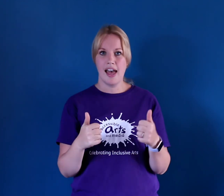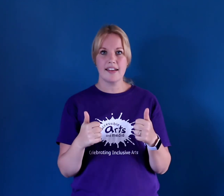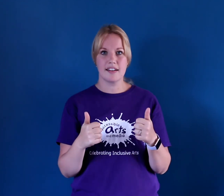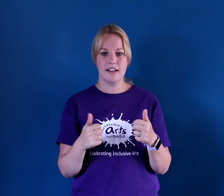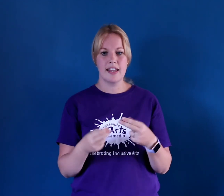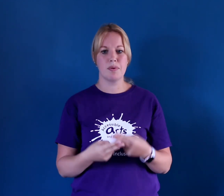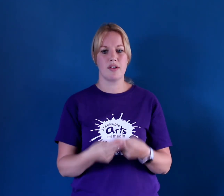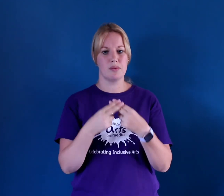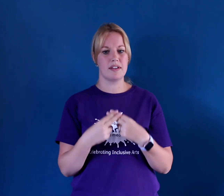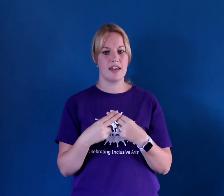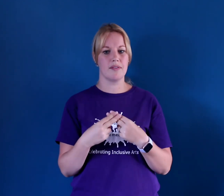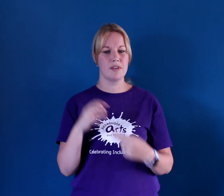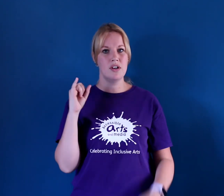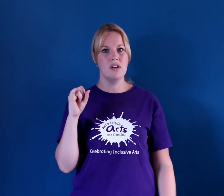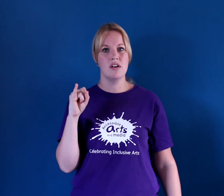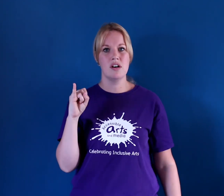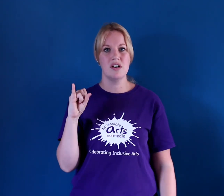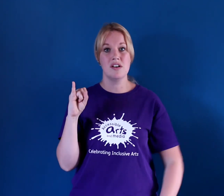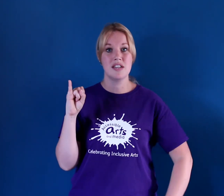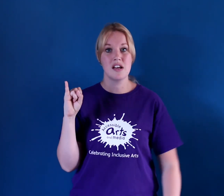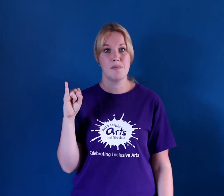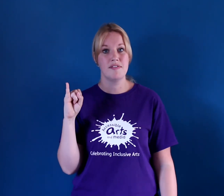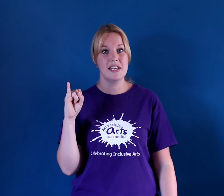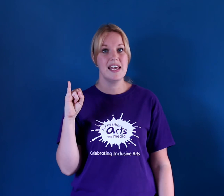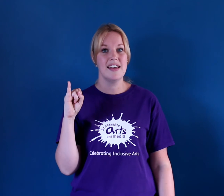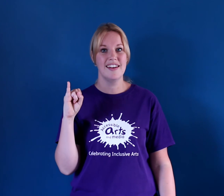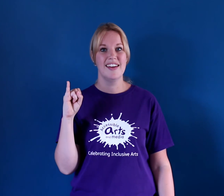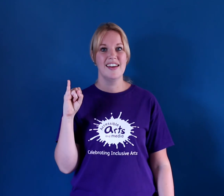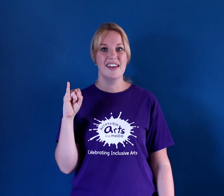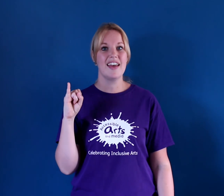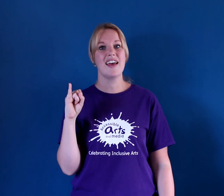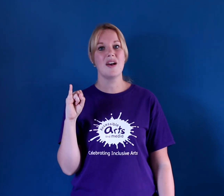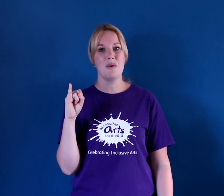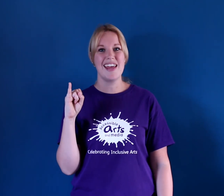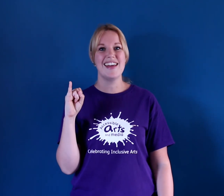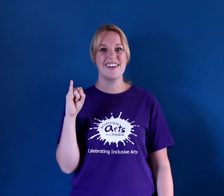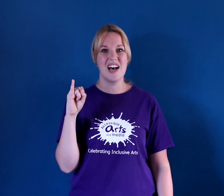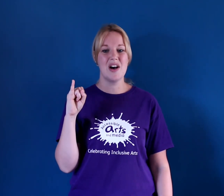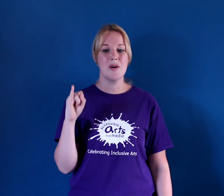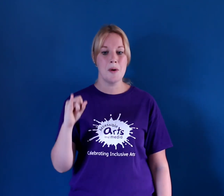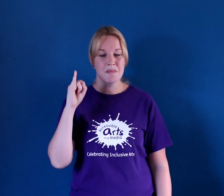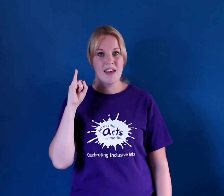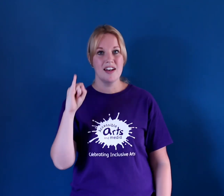Excellent. Let’s put those two bits together. ‘Naughty cup of tea.’ Here we go.